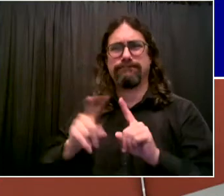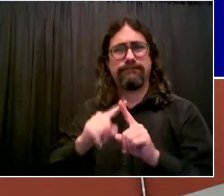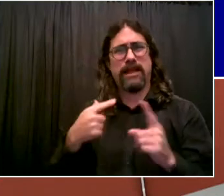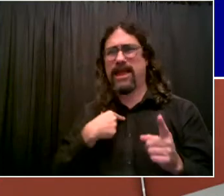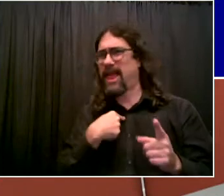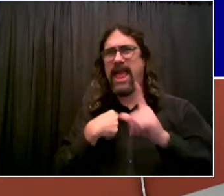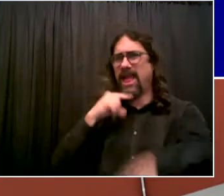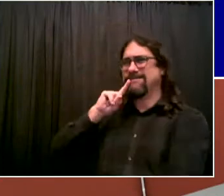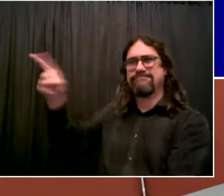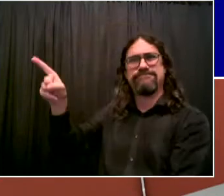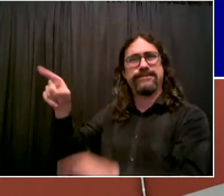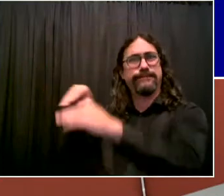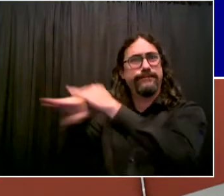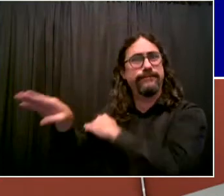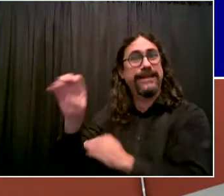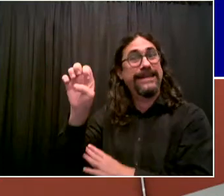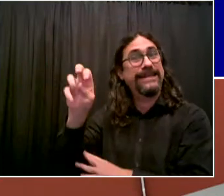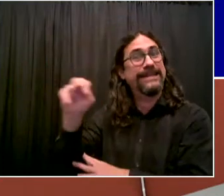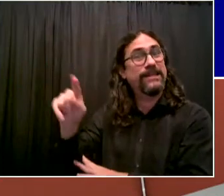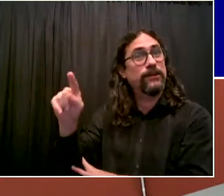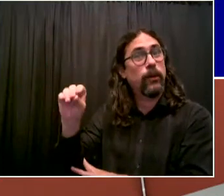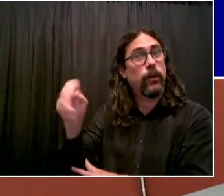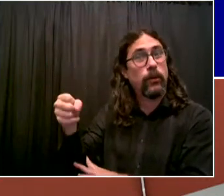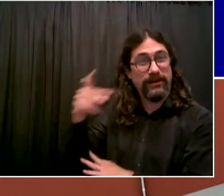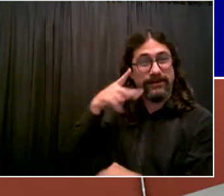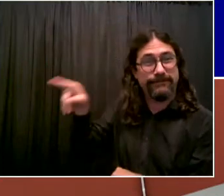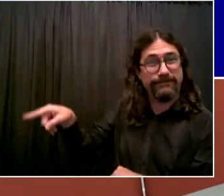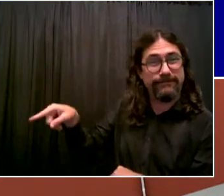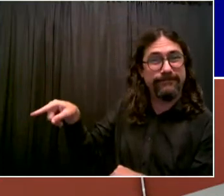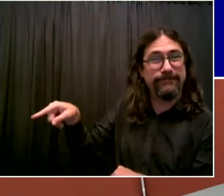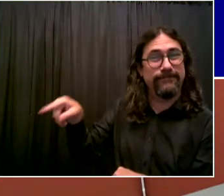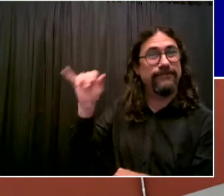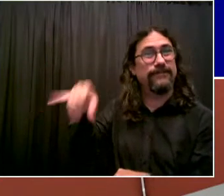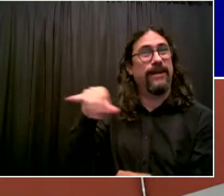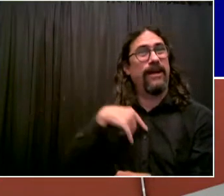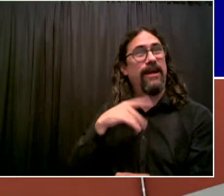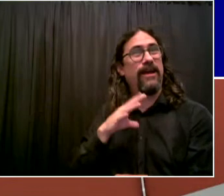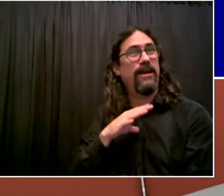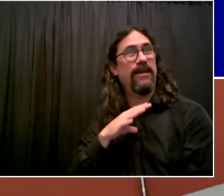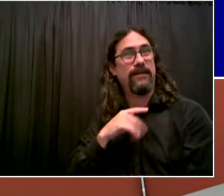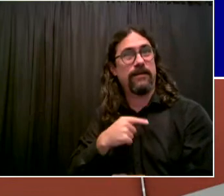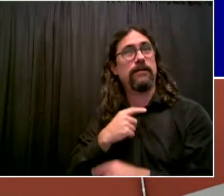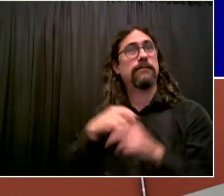ONE OF THE RECOVERING AND EXPERIENCE OUTDOOR DINING. I WENT TO ENZOS,